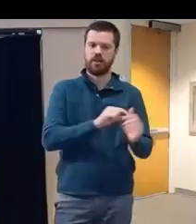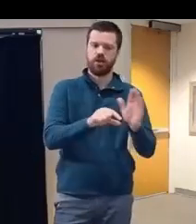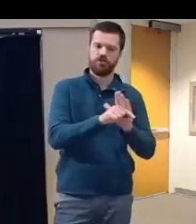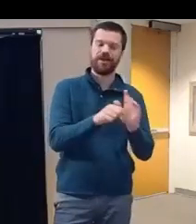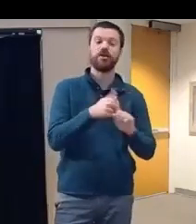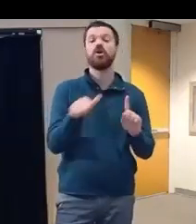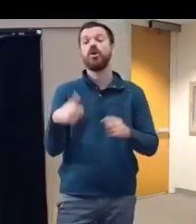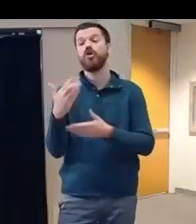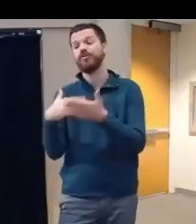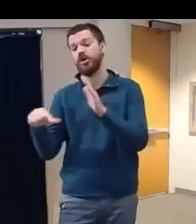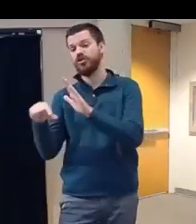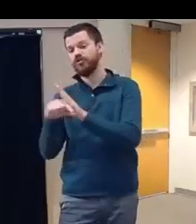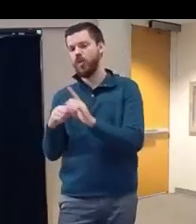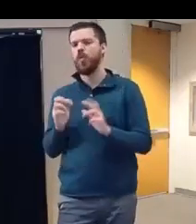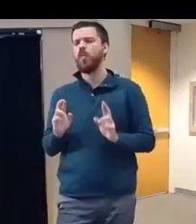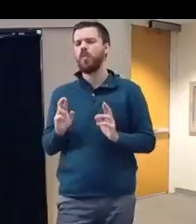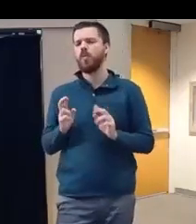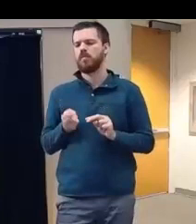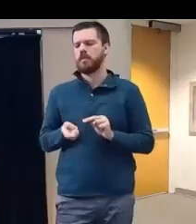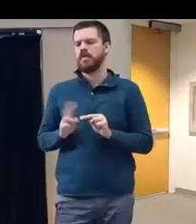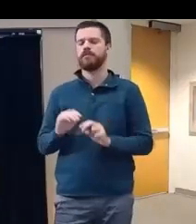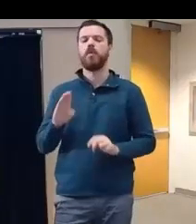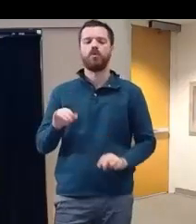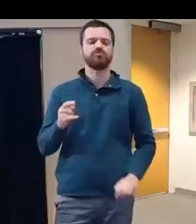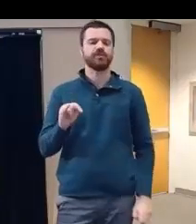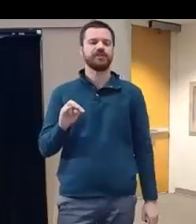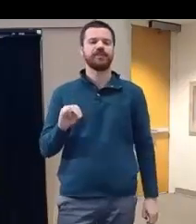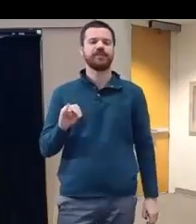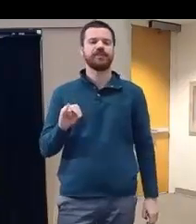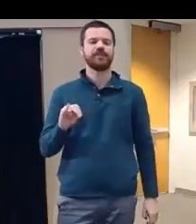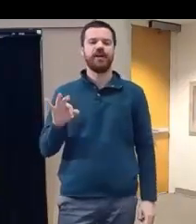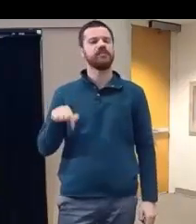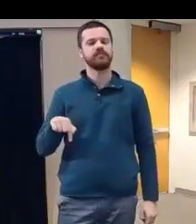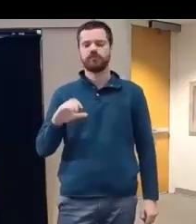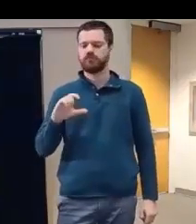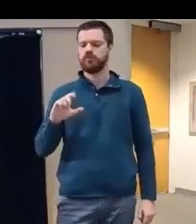of grading hopefully to again increase the objectivity of the clerkship grades so our